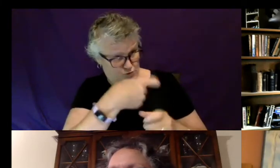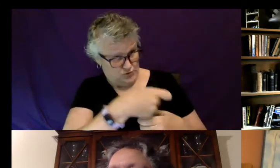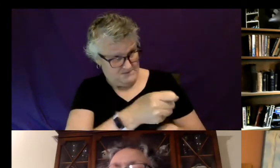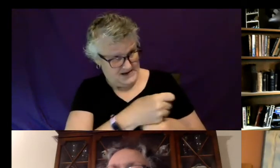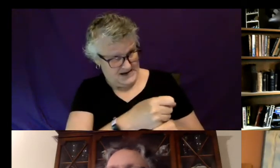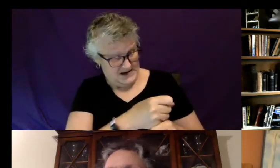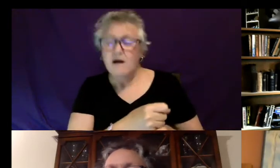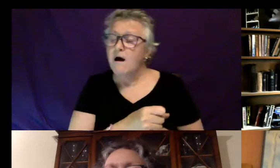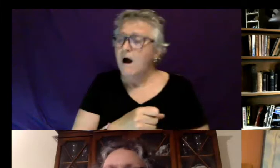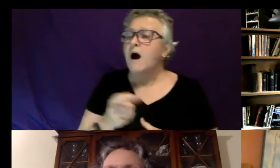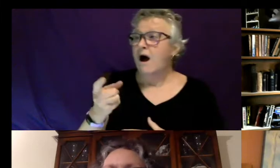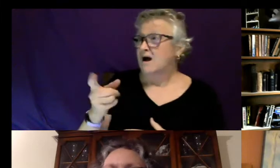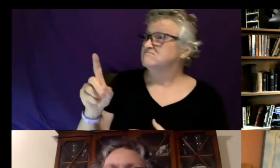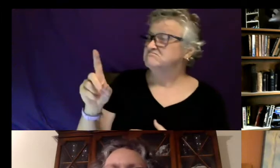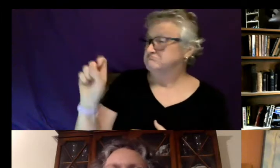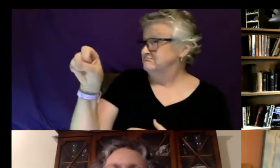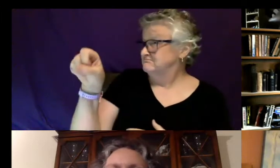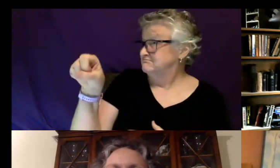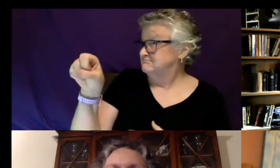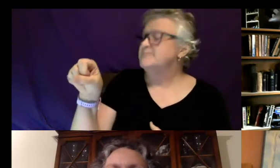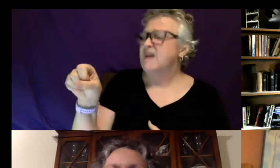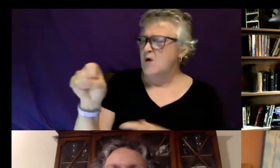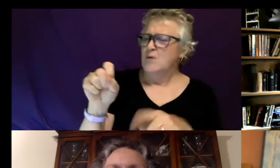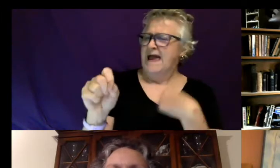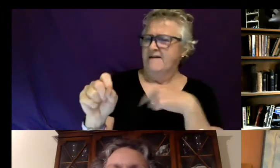that's a little bit bigger than she is, it's a Quaker parrot.